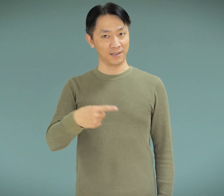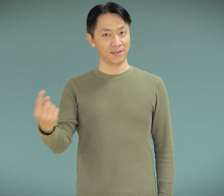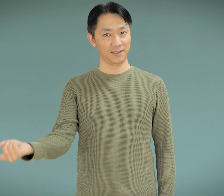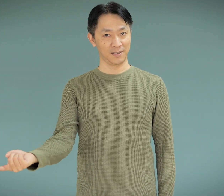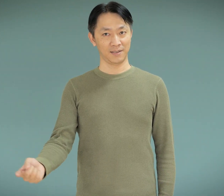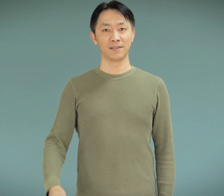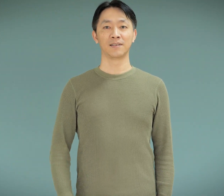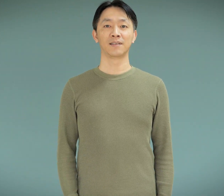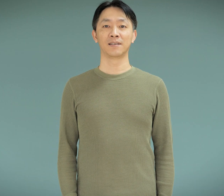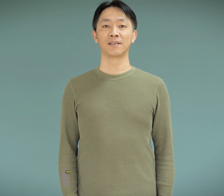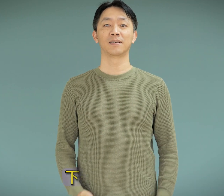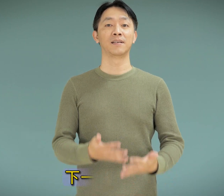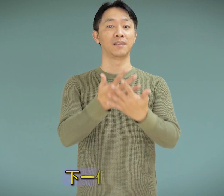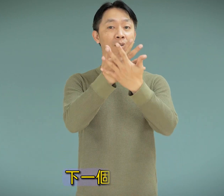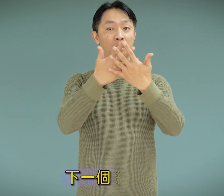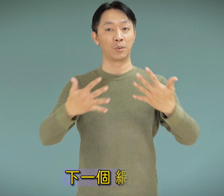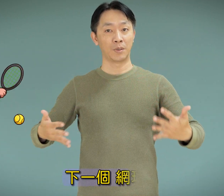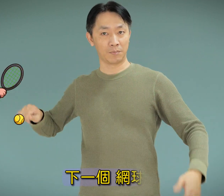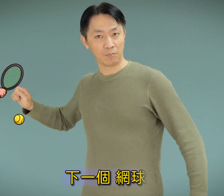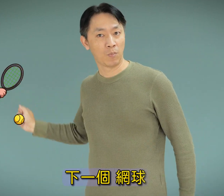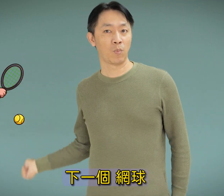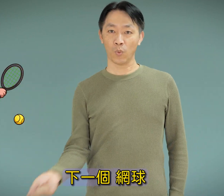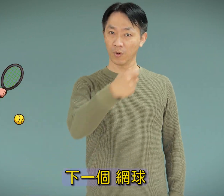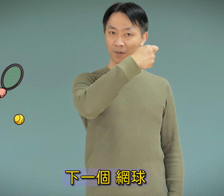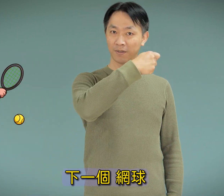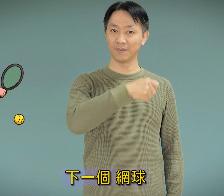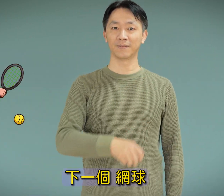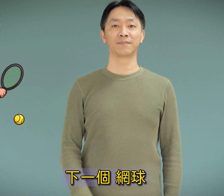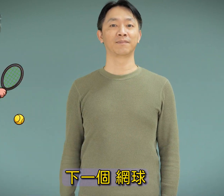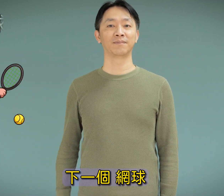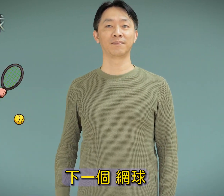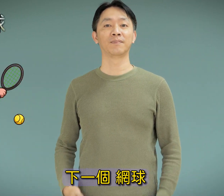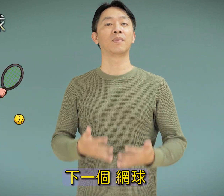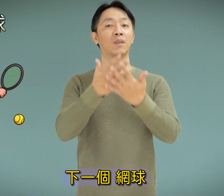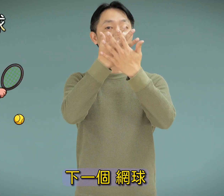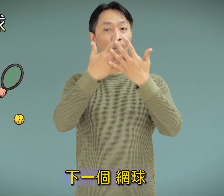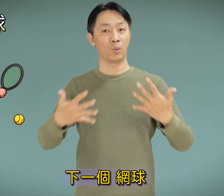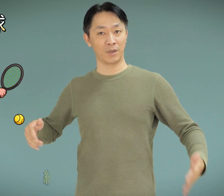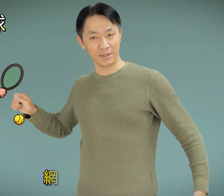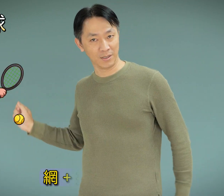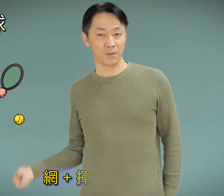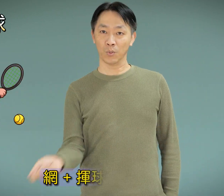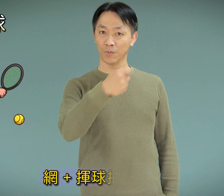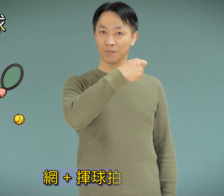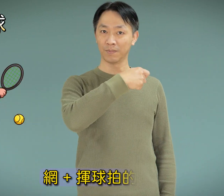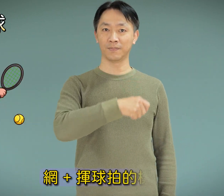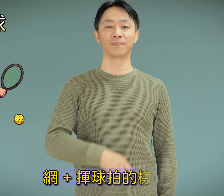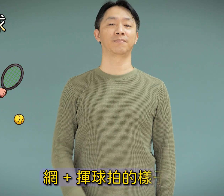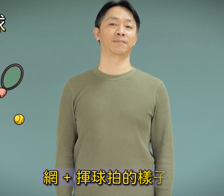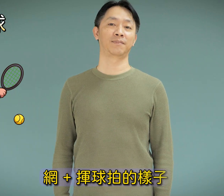next one is.. TENNIS (Net + Swing action)